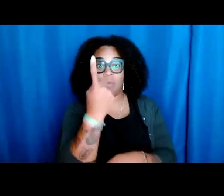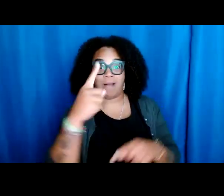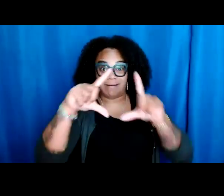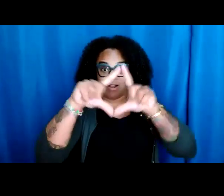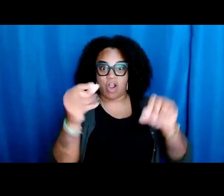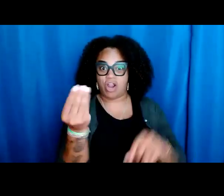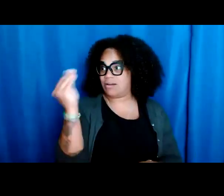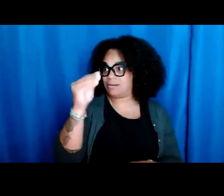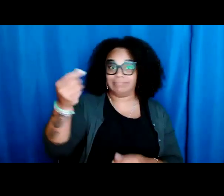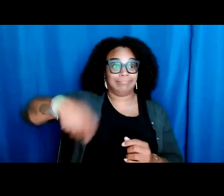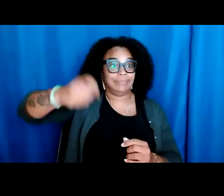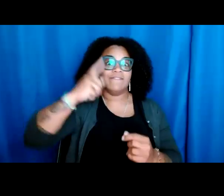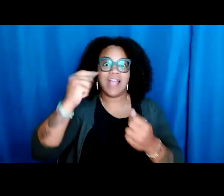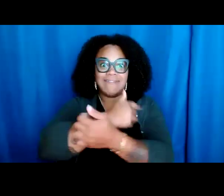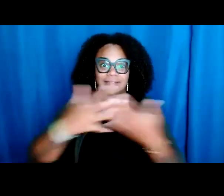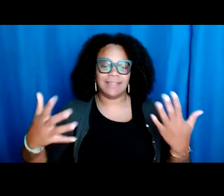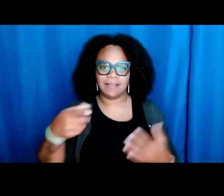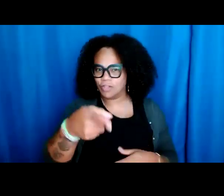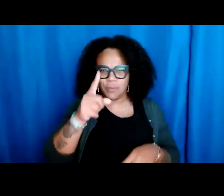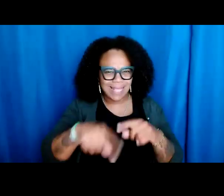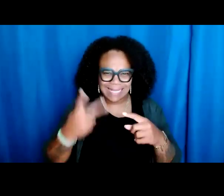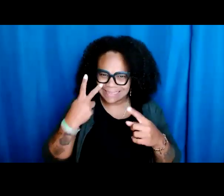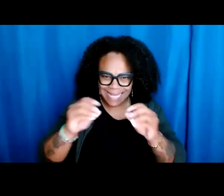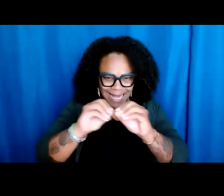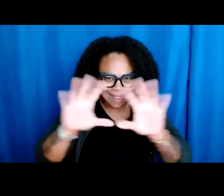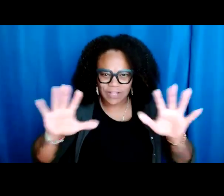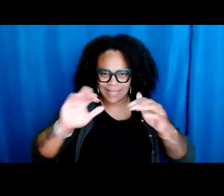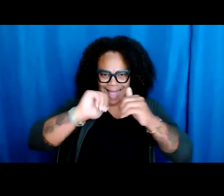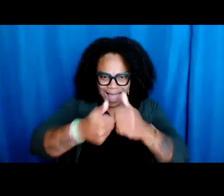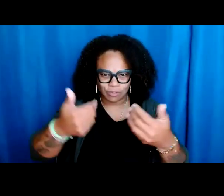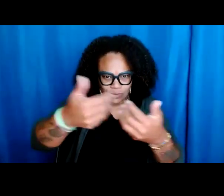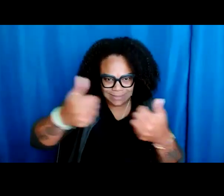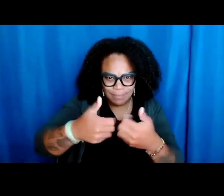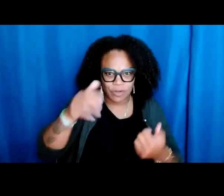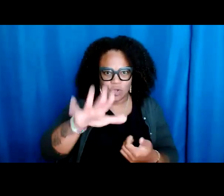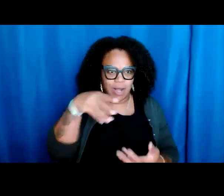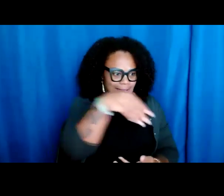clarity on how to categorize the expense. So, keeping your business purchases confined